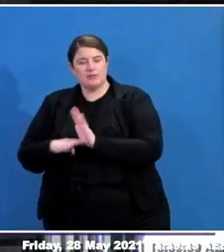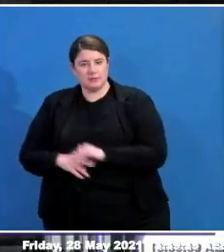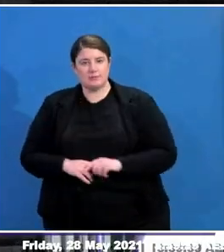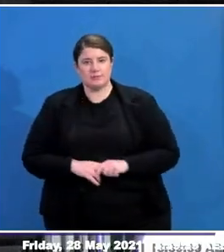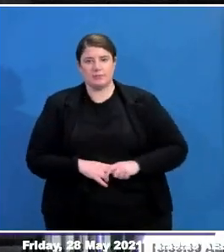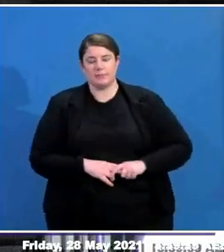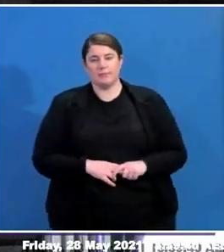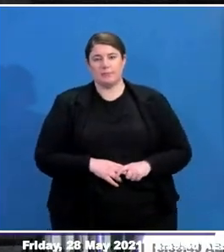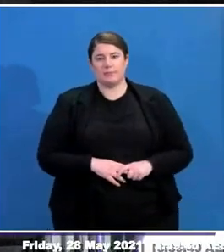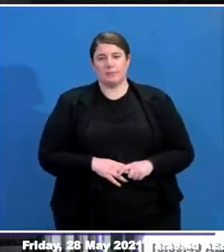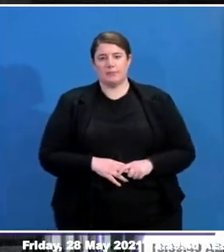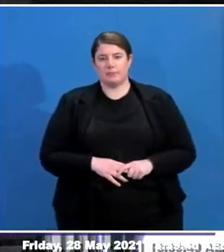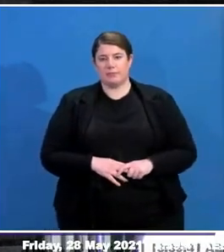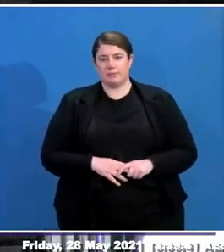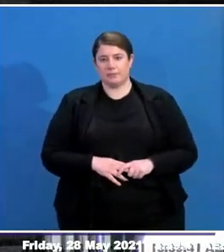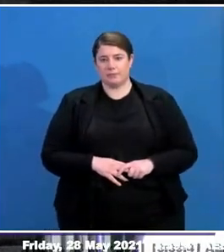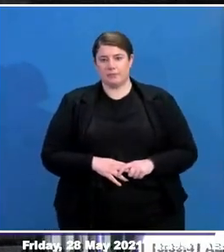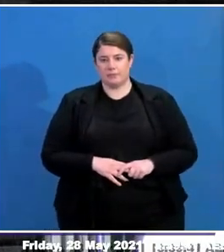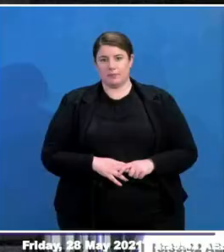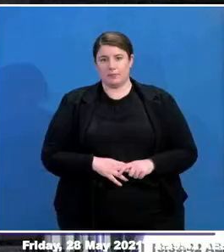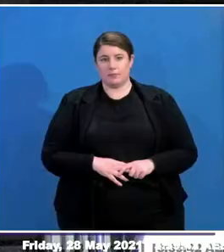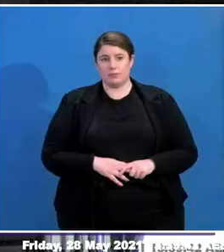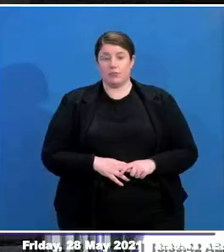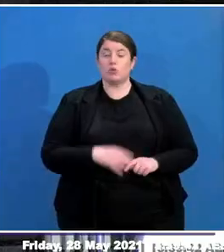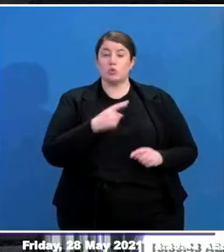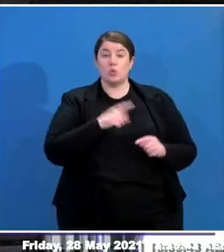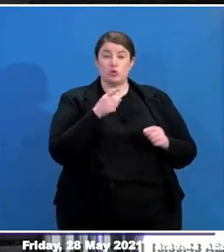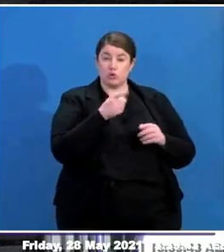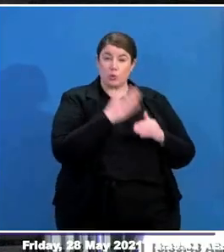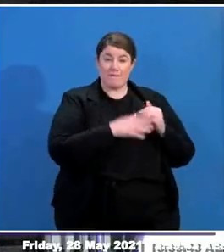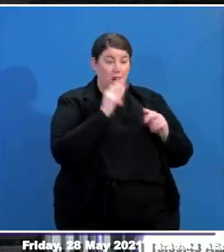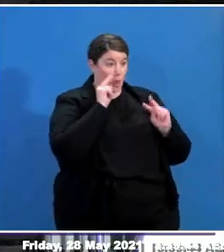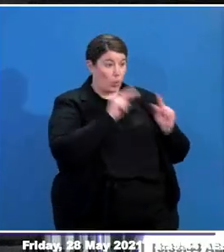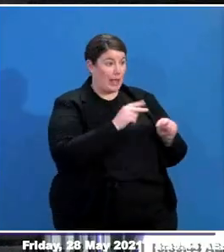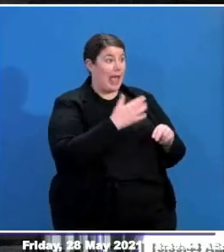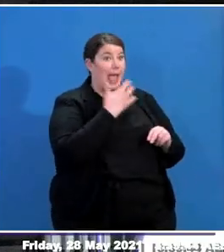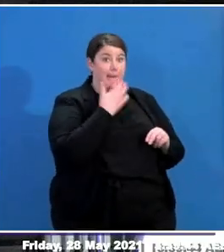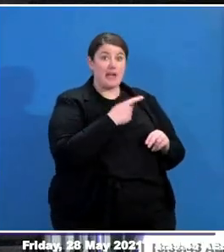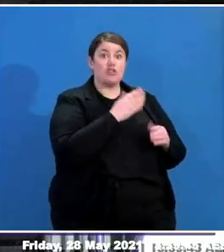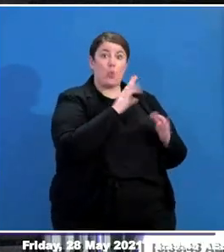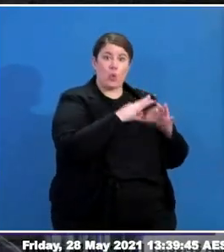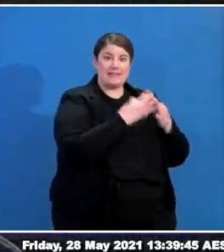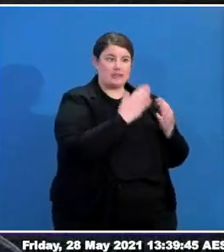Is there ever any reconciliation against what it costs the provider to provide that service?